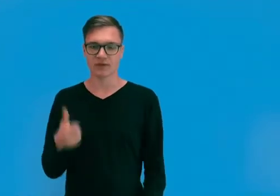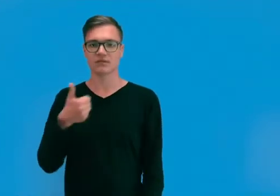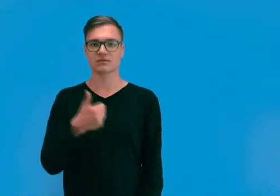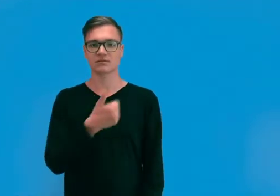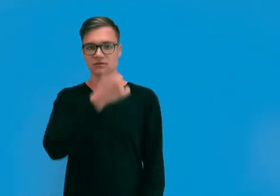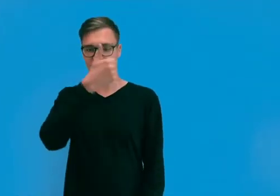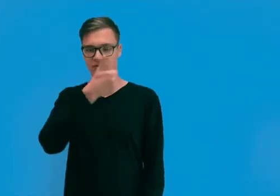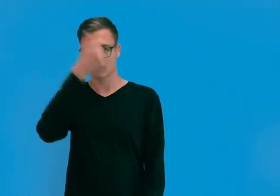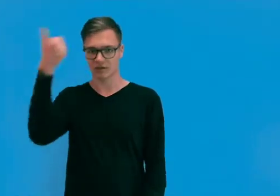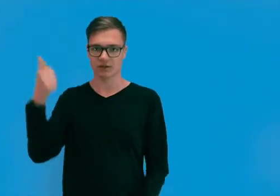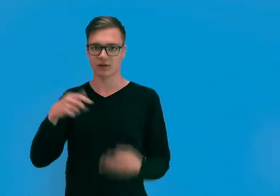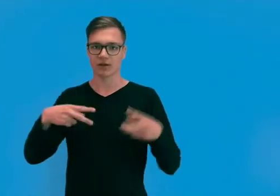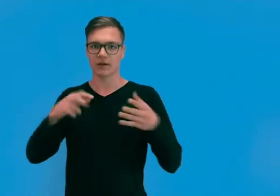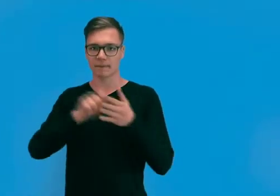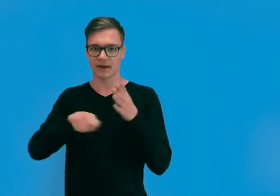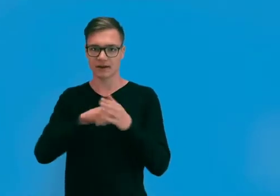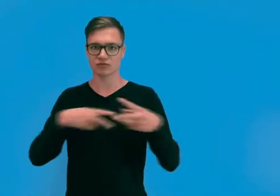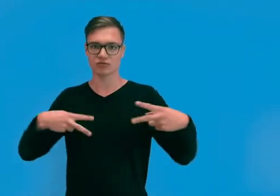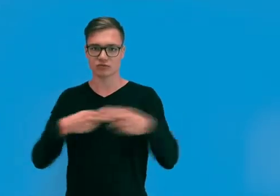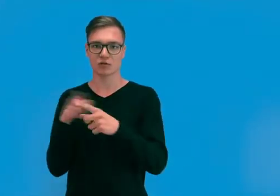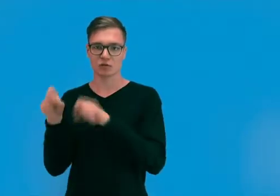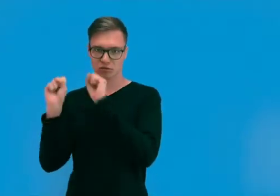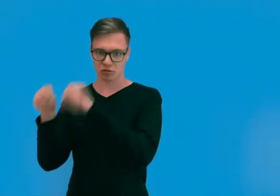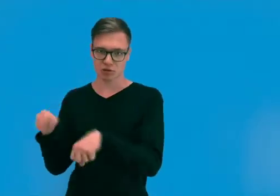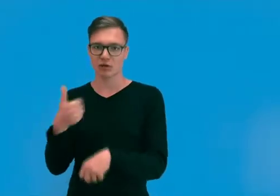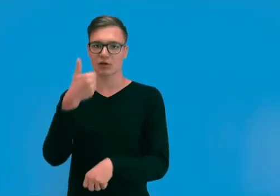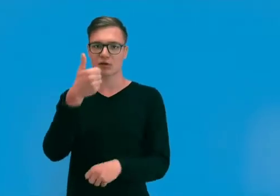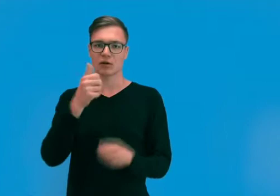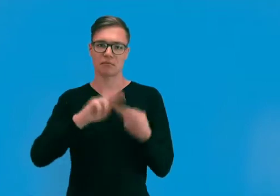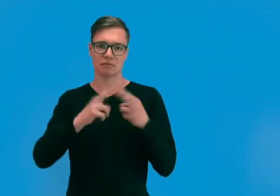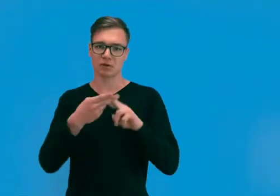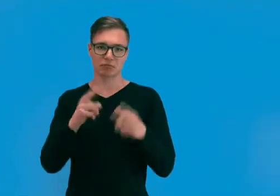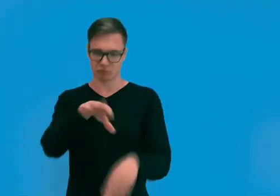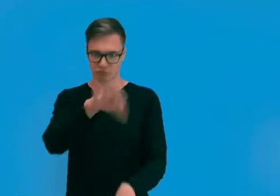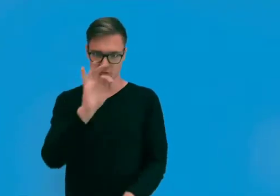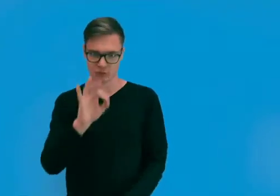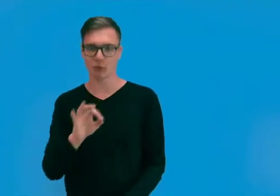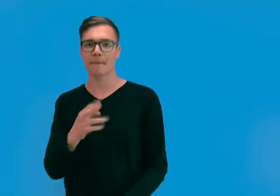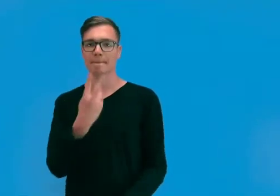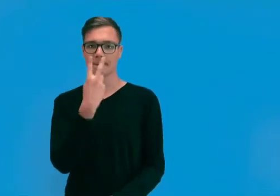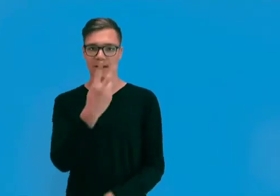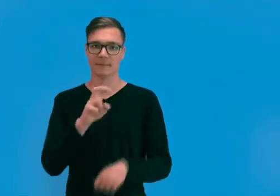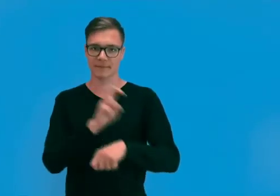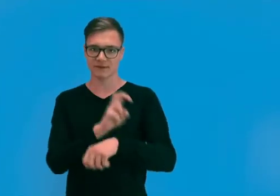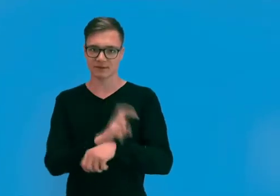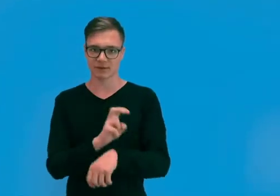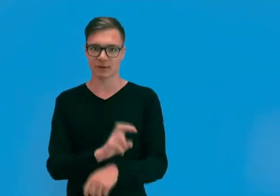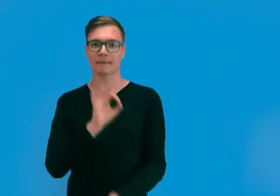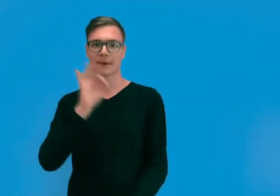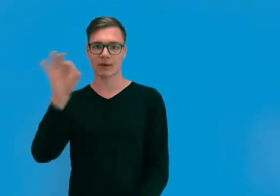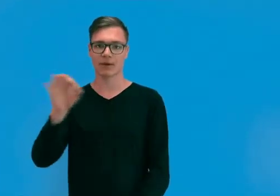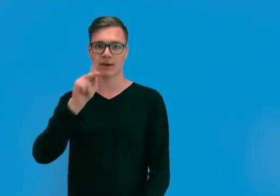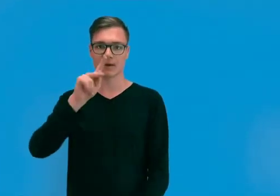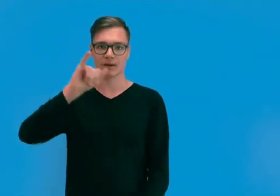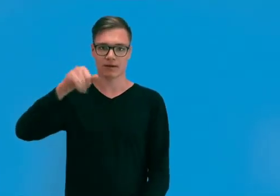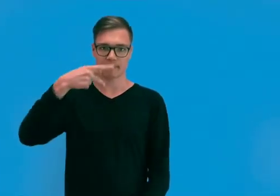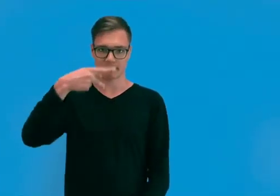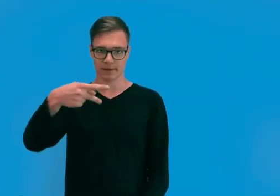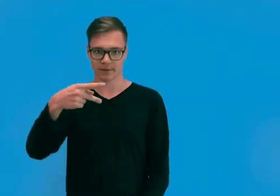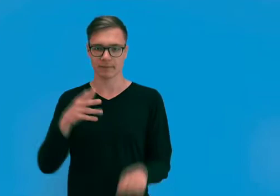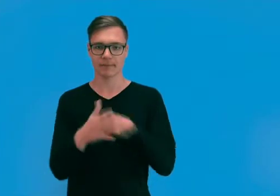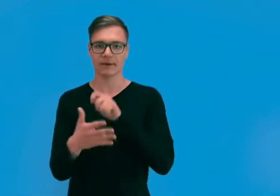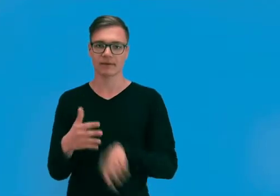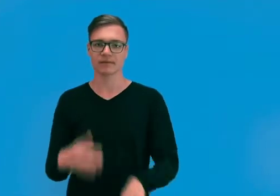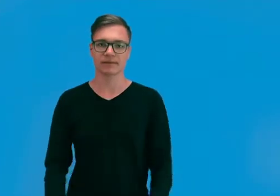can elect one member and two representatives to the KJP for the one-year election period.